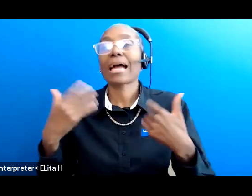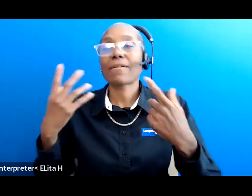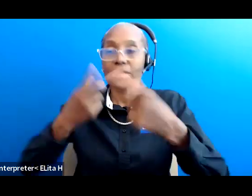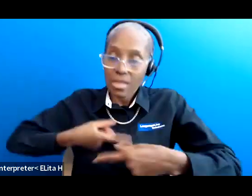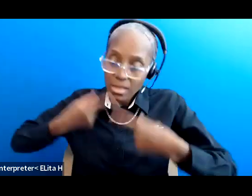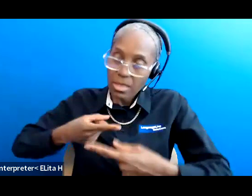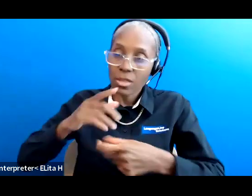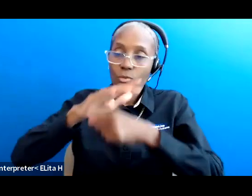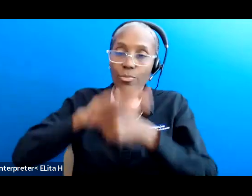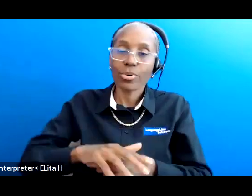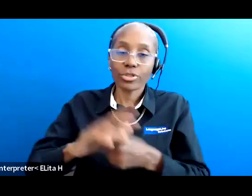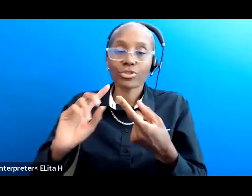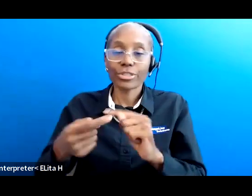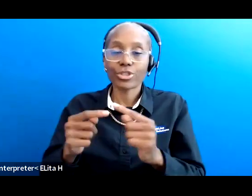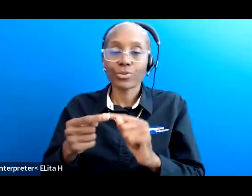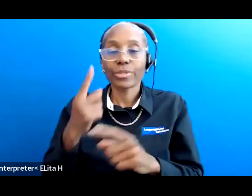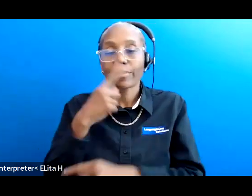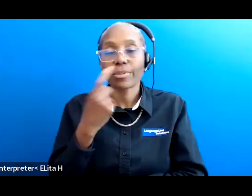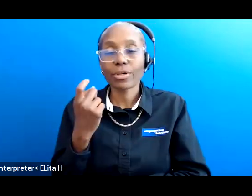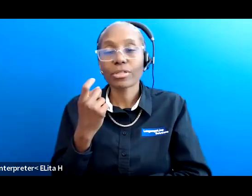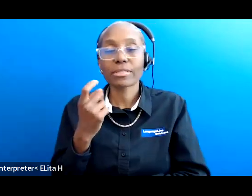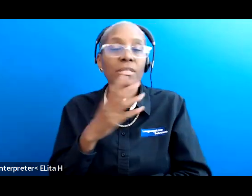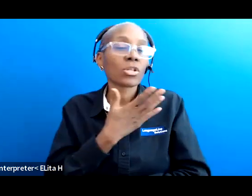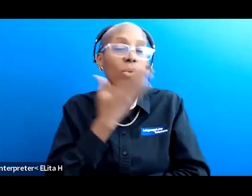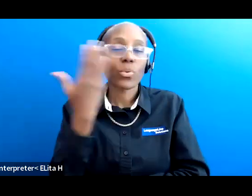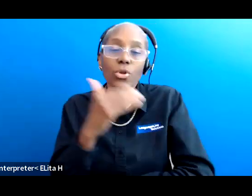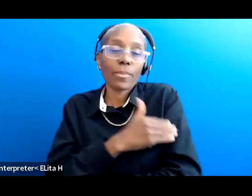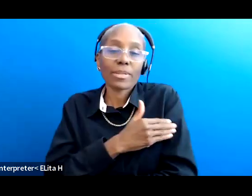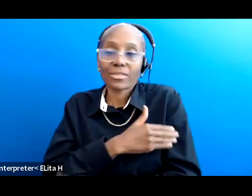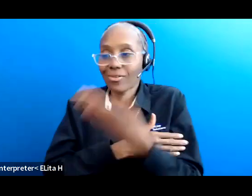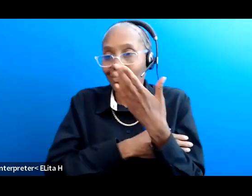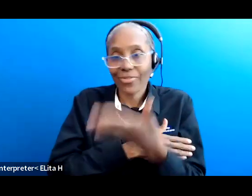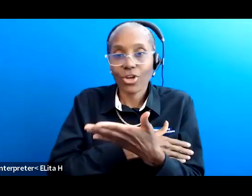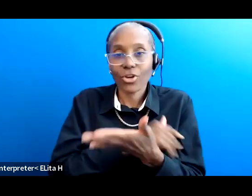pressure injury because there's no muscle there to help disperse.